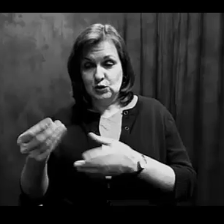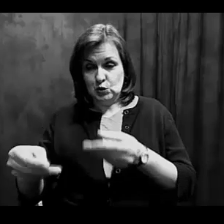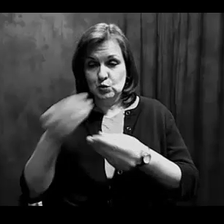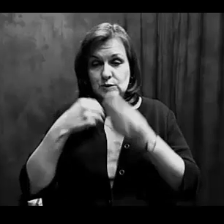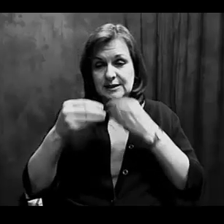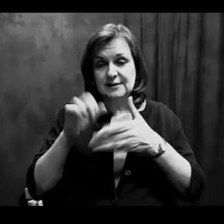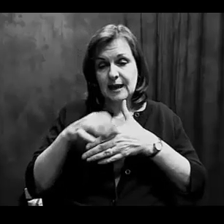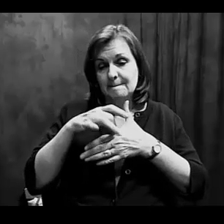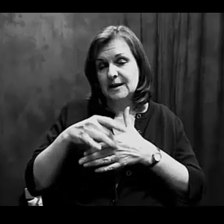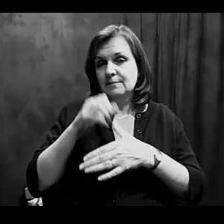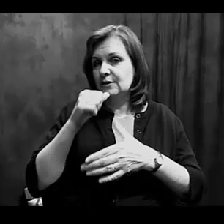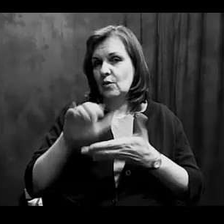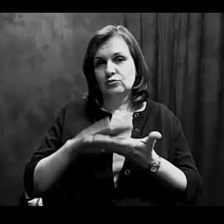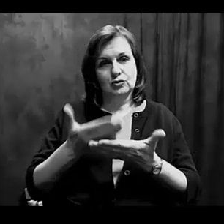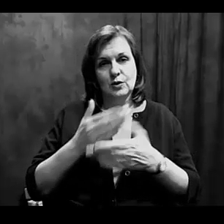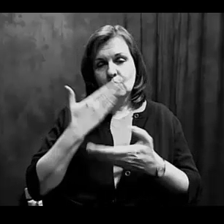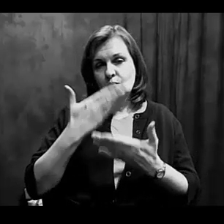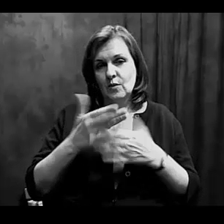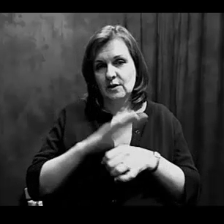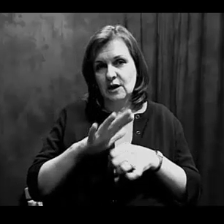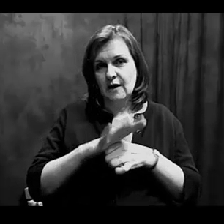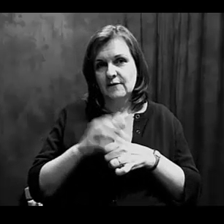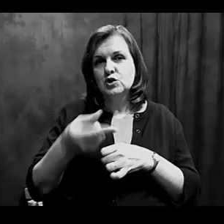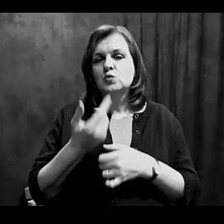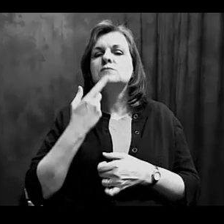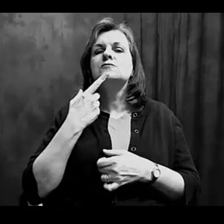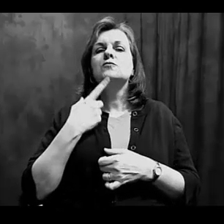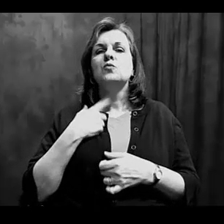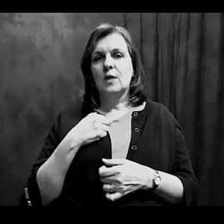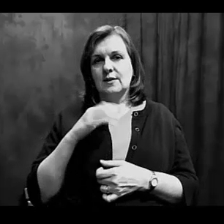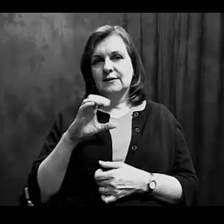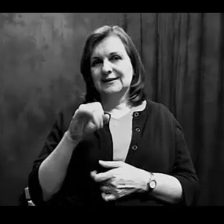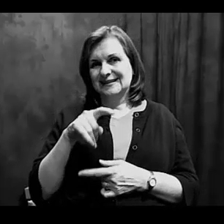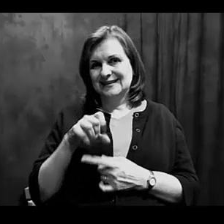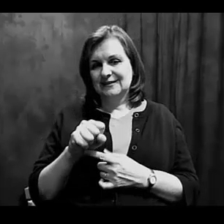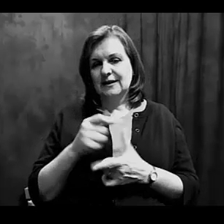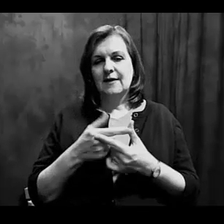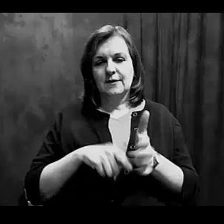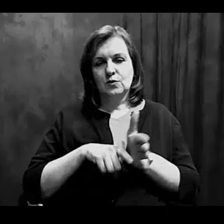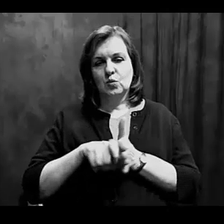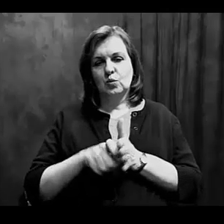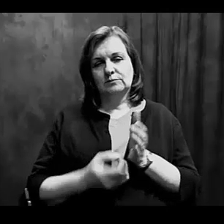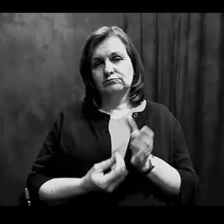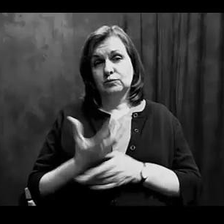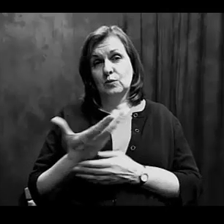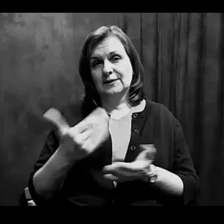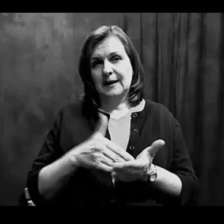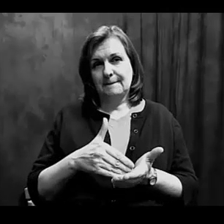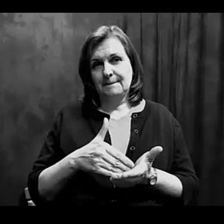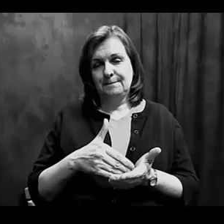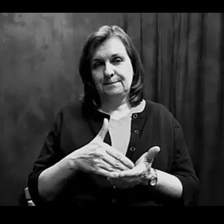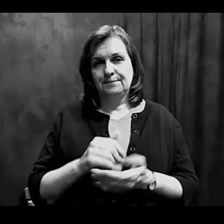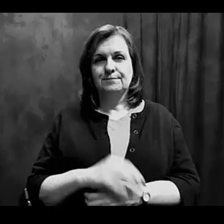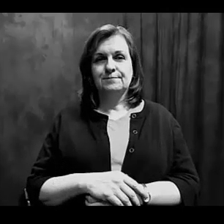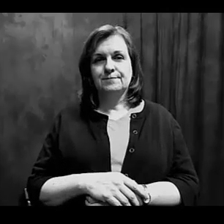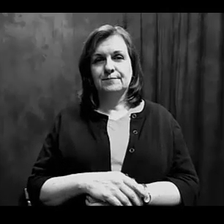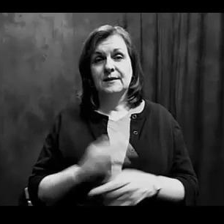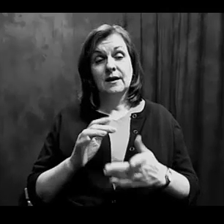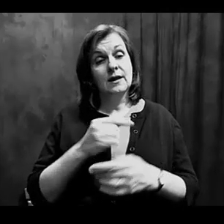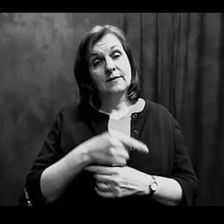ingest them and the start the cycle all over again these organisms are important